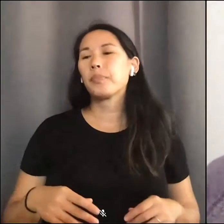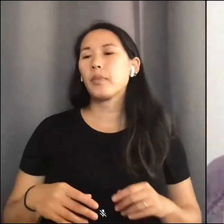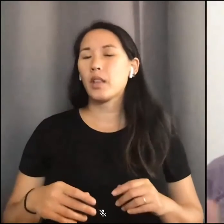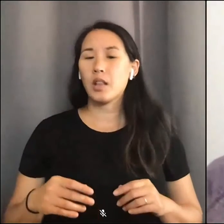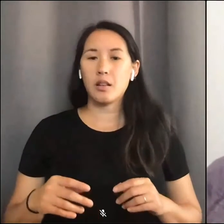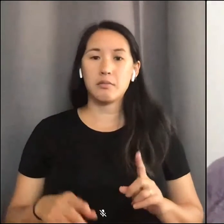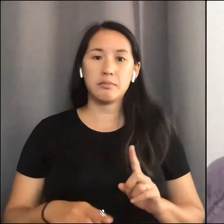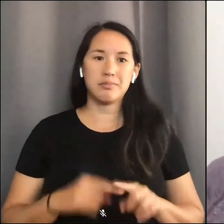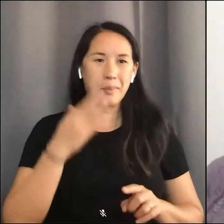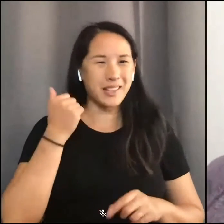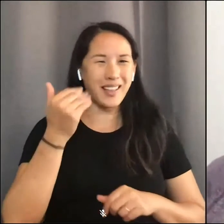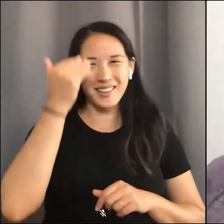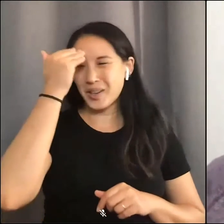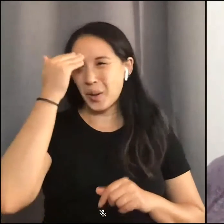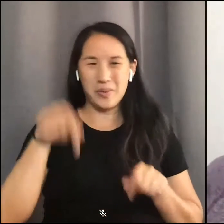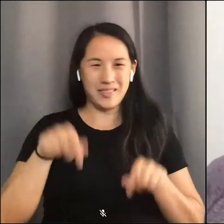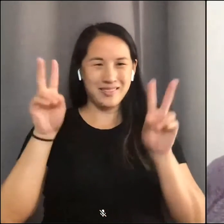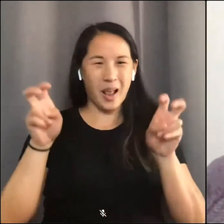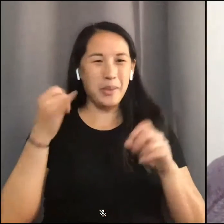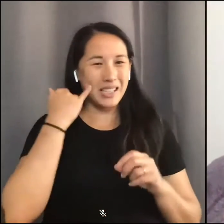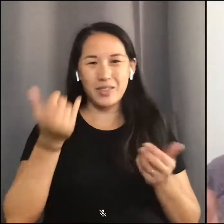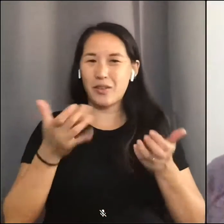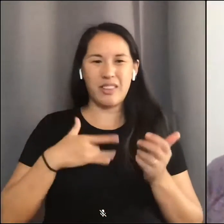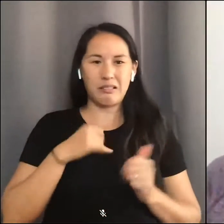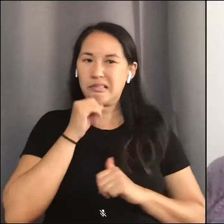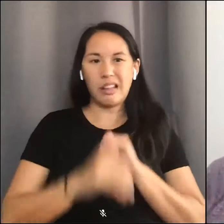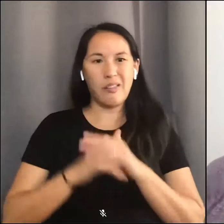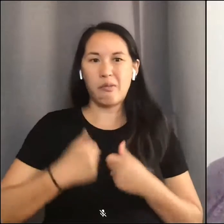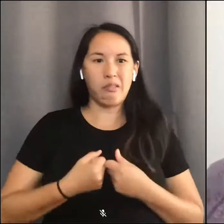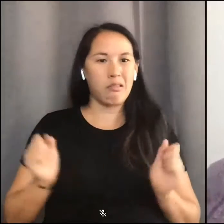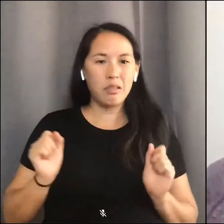the nature of this topic if you don't want to make your question public feel free to reach